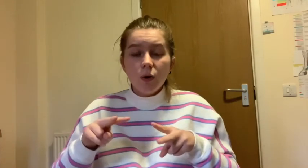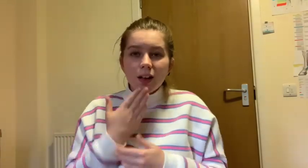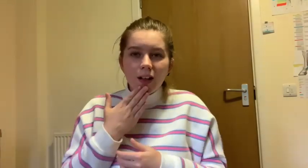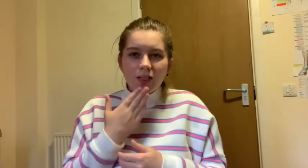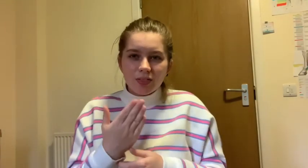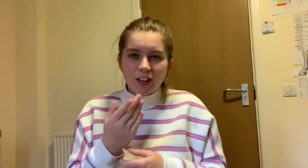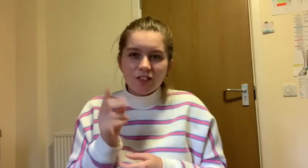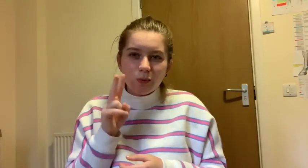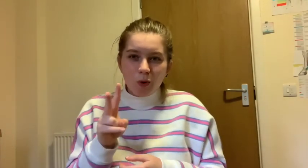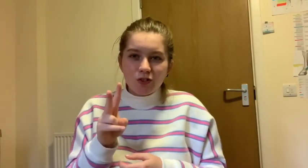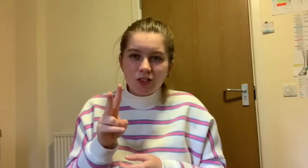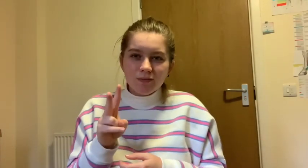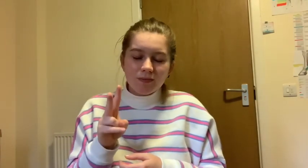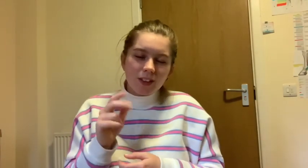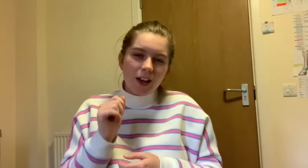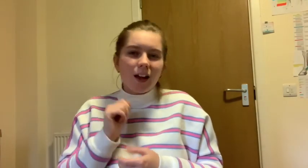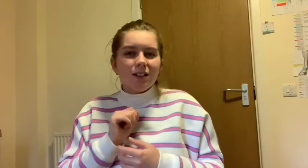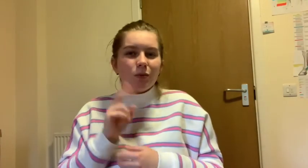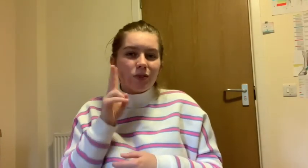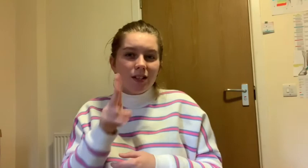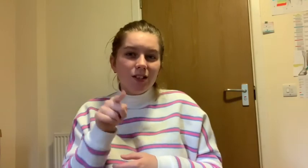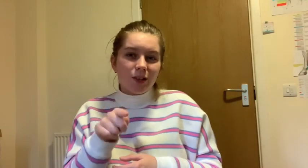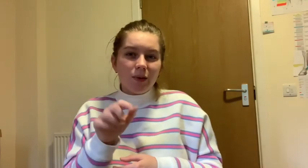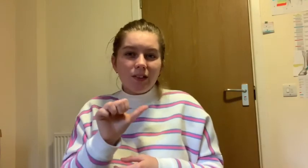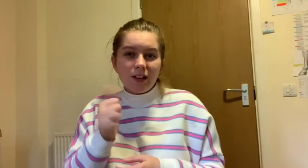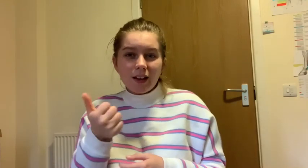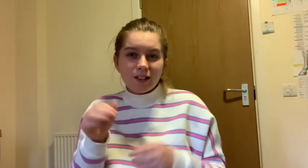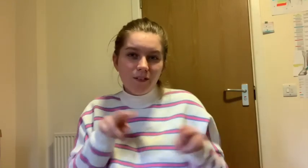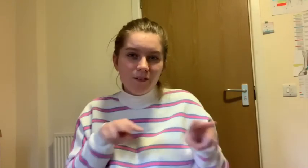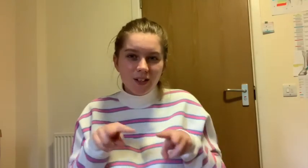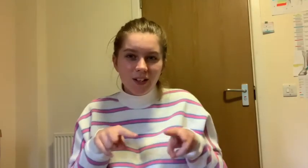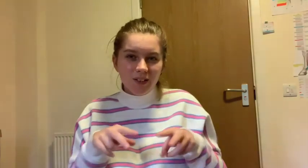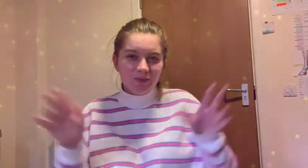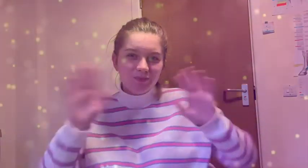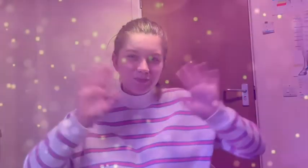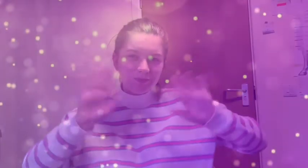Thank you for watching and I will see you in the next video!